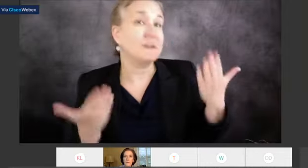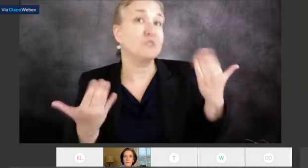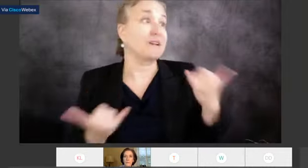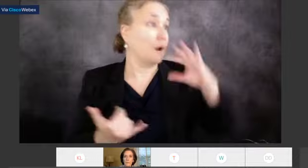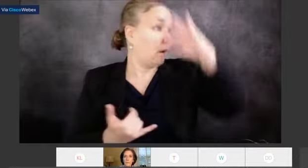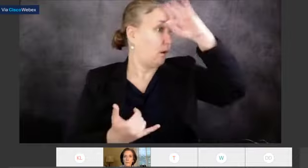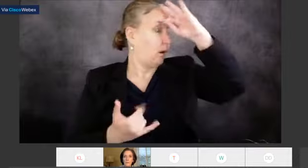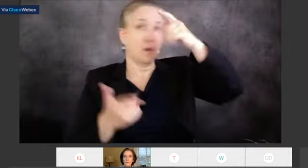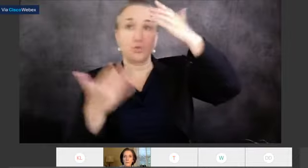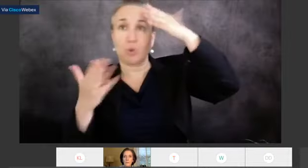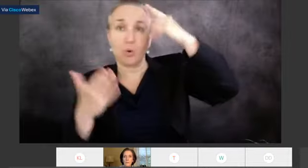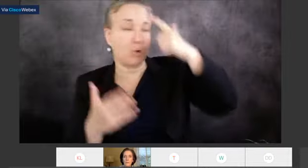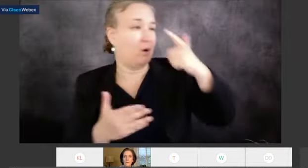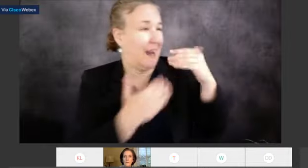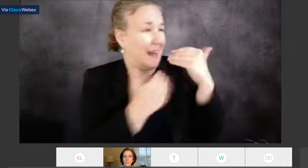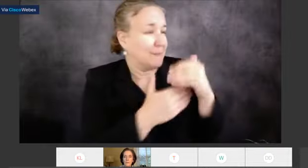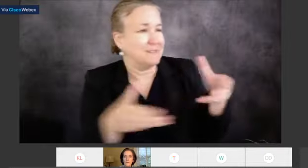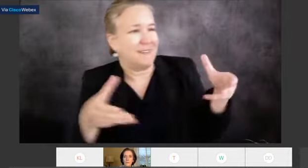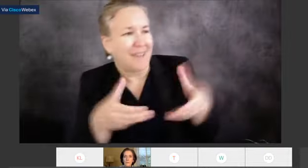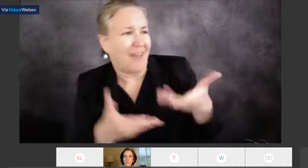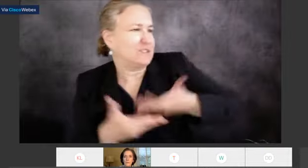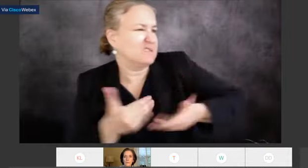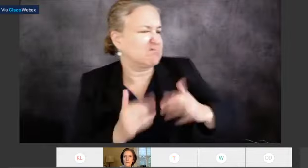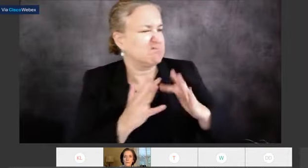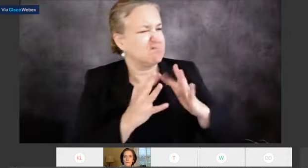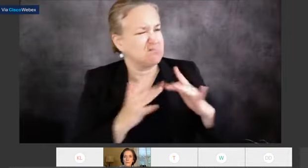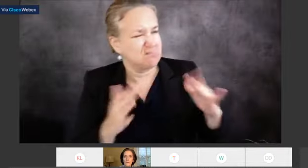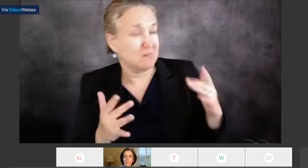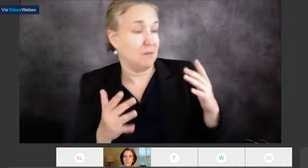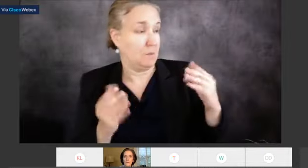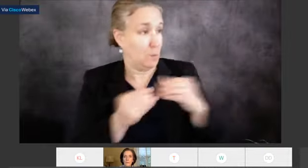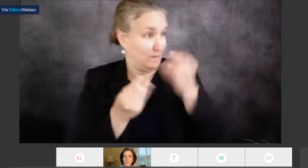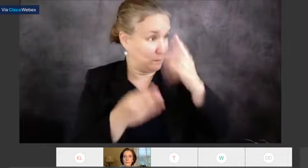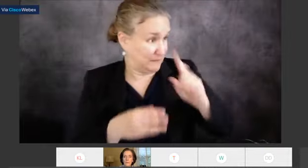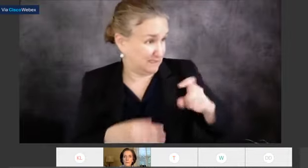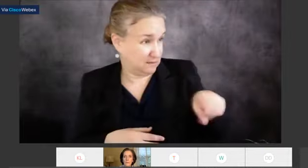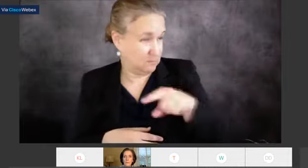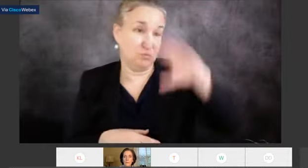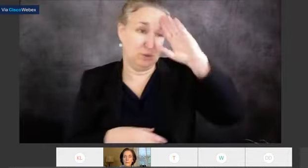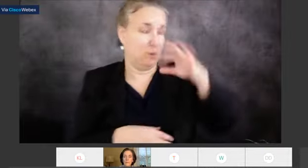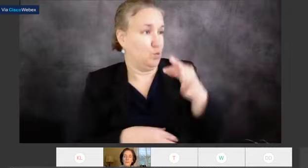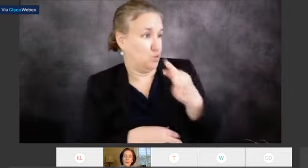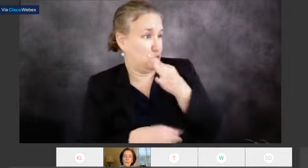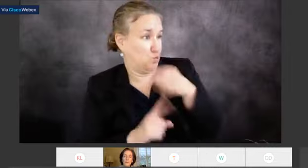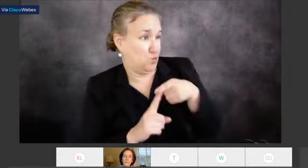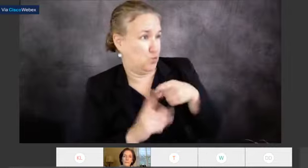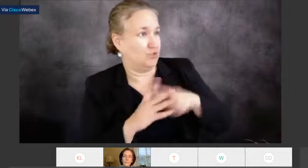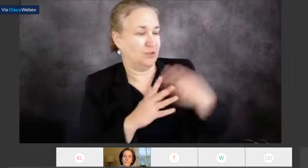comes to limits and gatherings and things like that especially as as people gear up for the start of you know high school football season